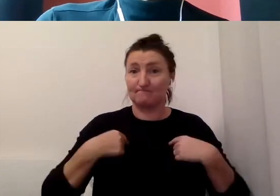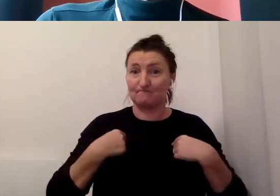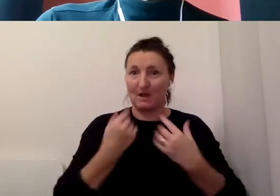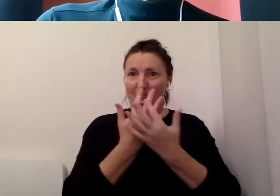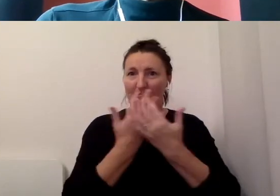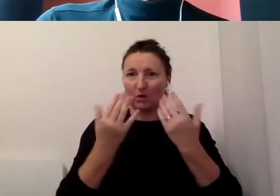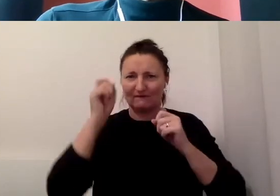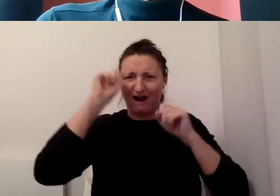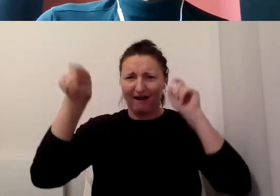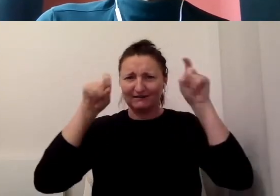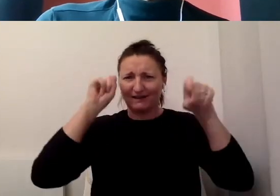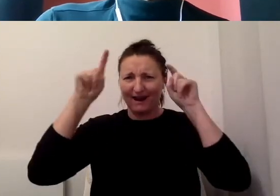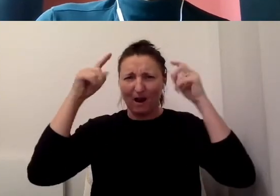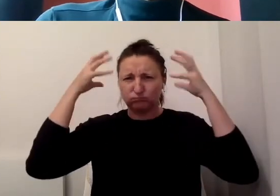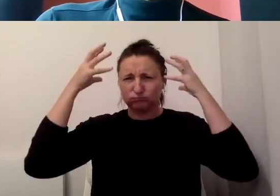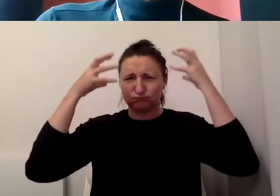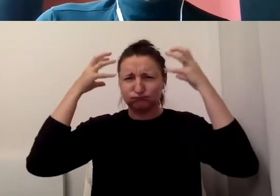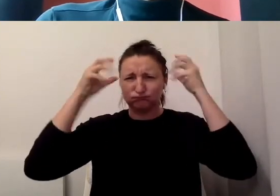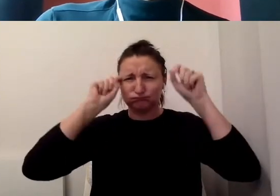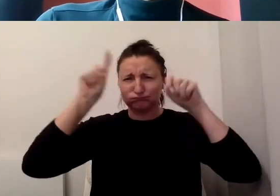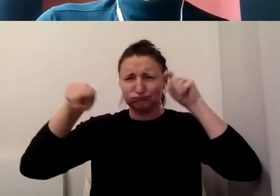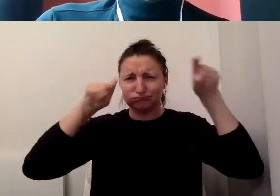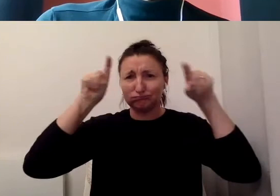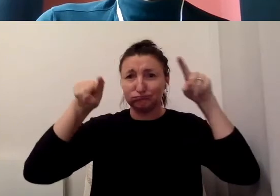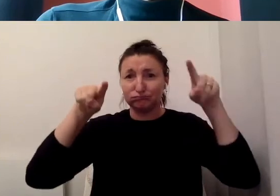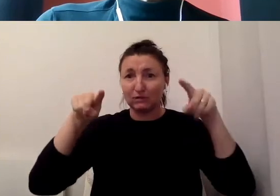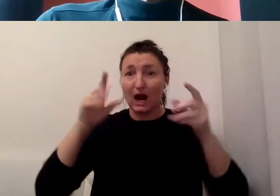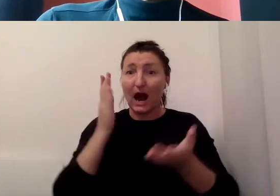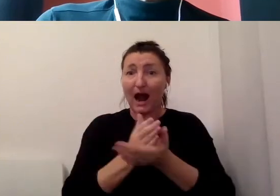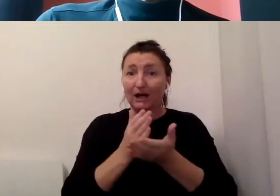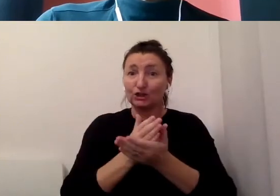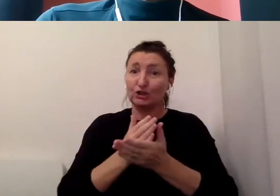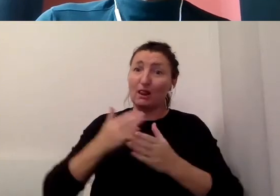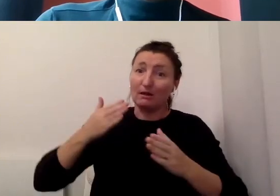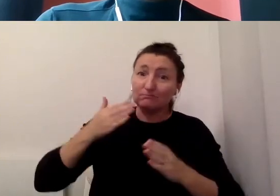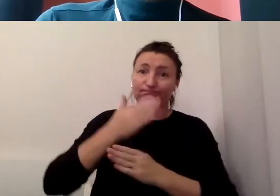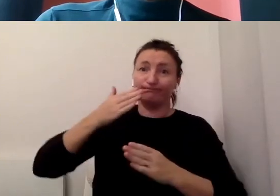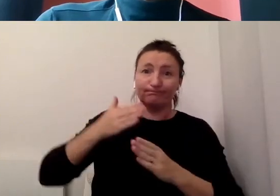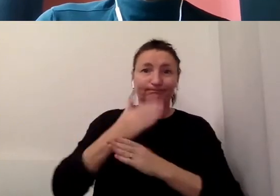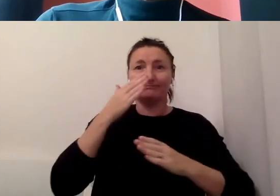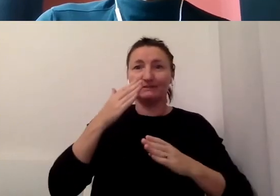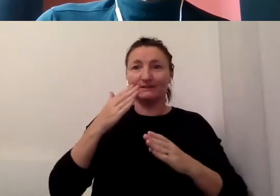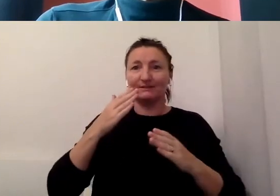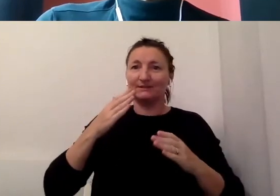and they, they're becoming not just ideas anymore. They are becoming actually, things are happening